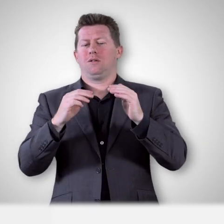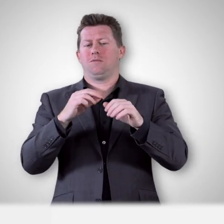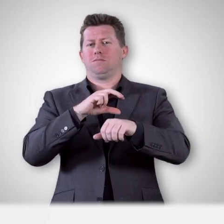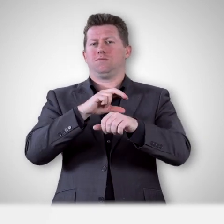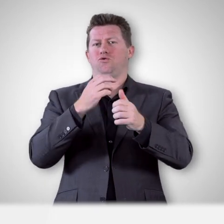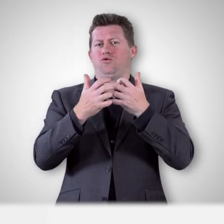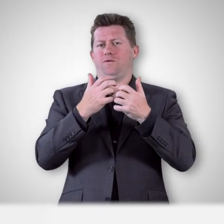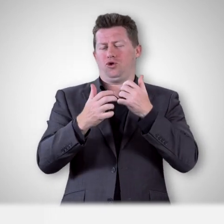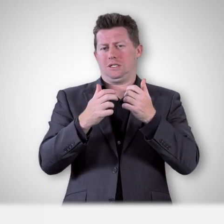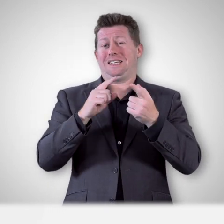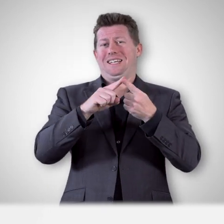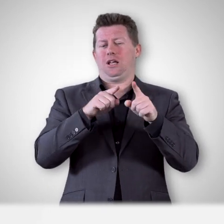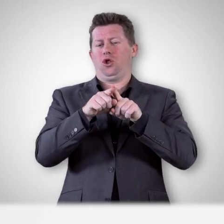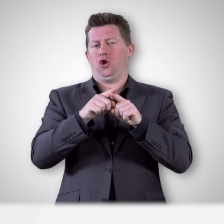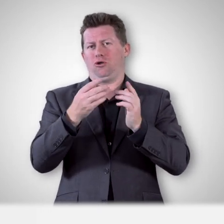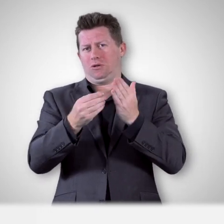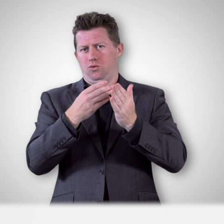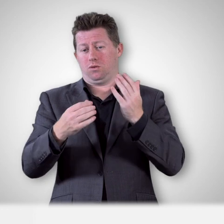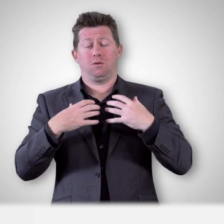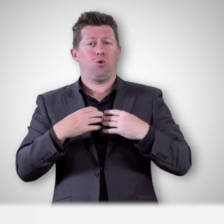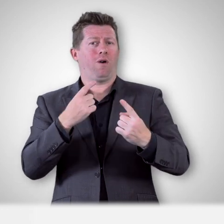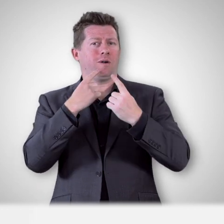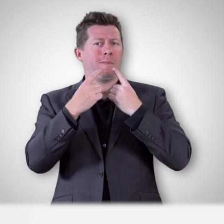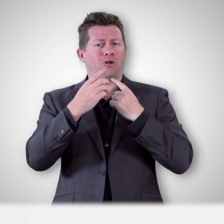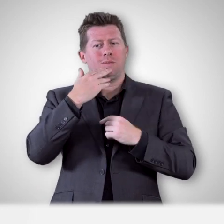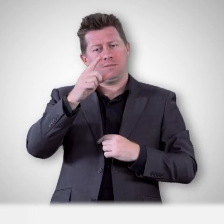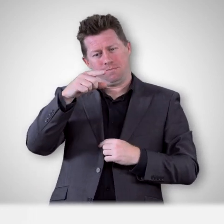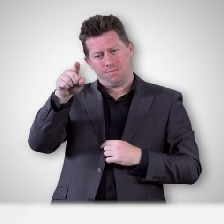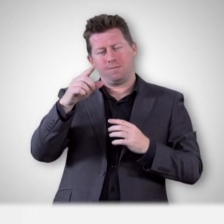e-learning resource. For more information visit: www.disabilityawareness.com.au